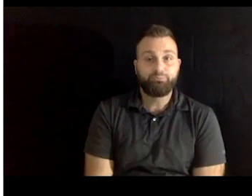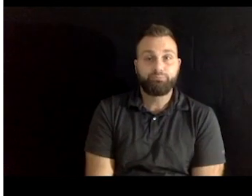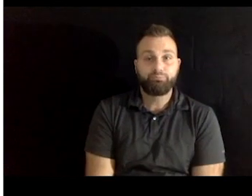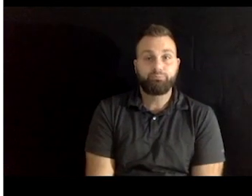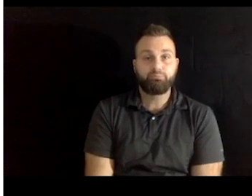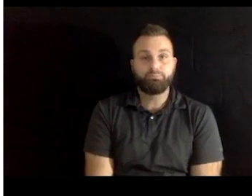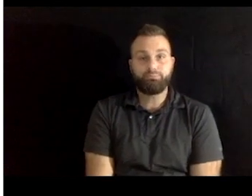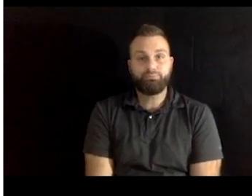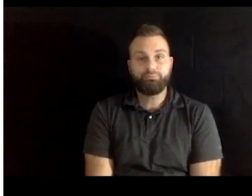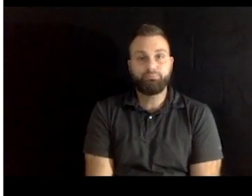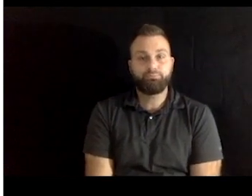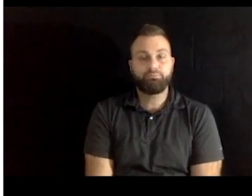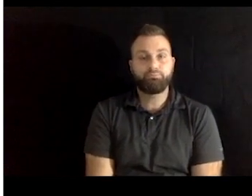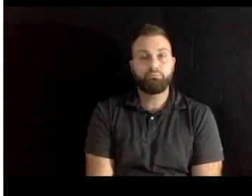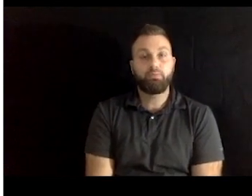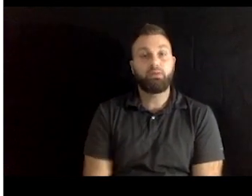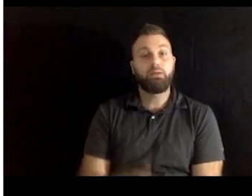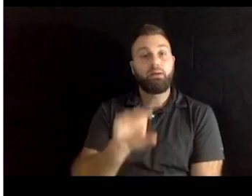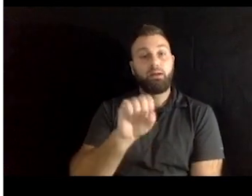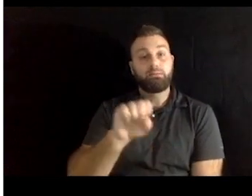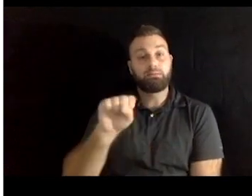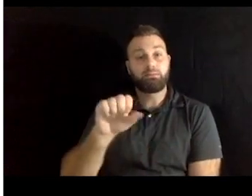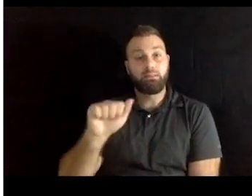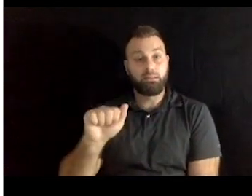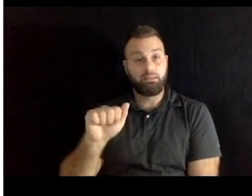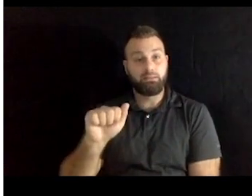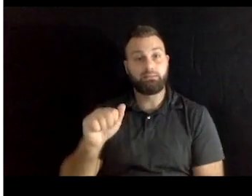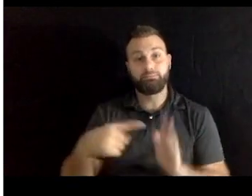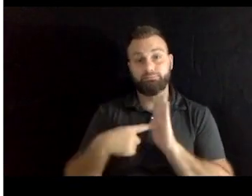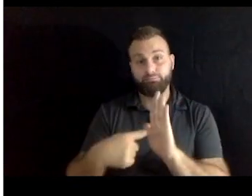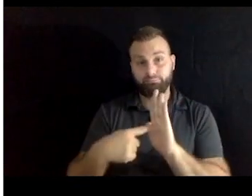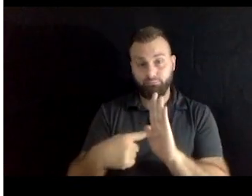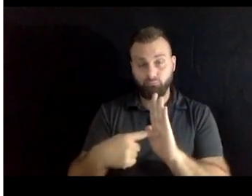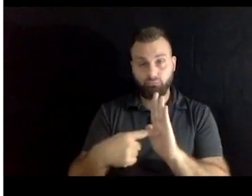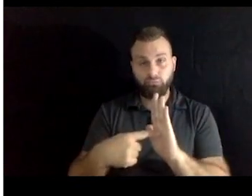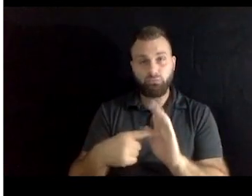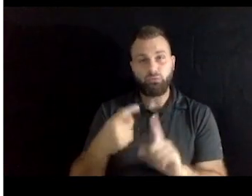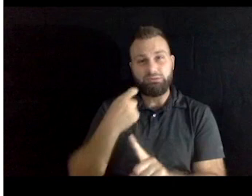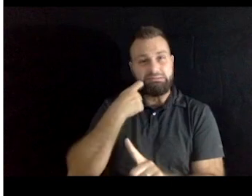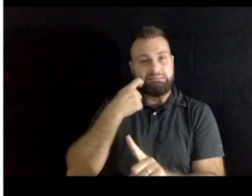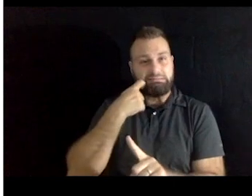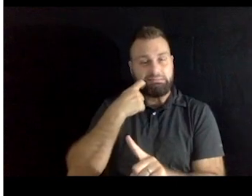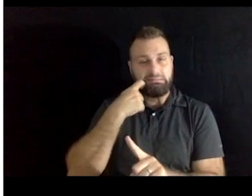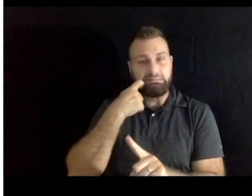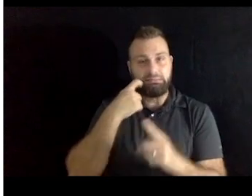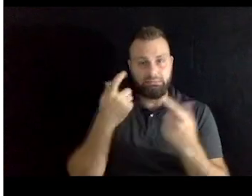OK, now on to the SSA demonstrations that recently completed, so I'm going to focus on three that